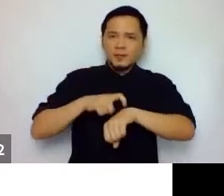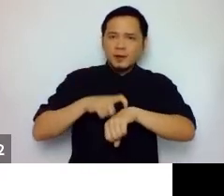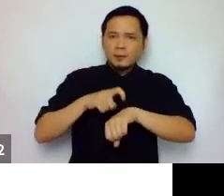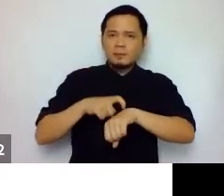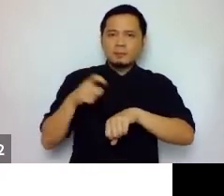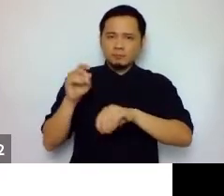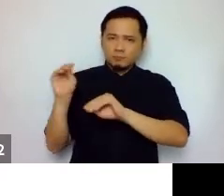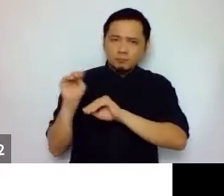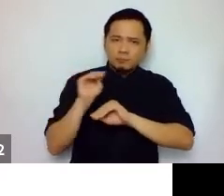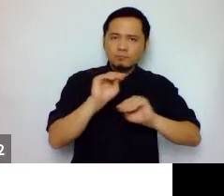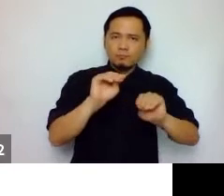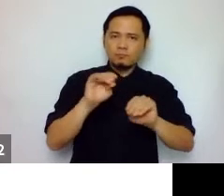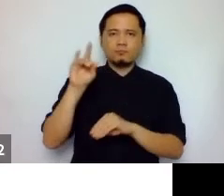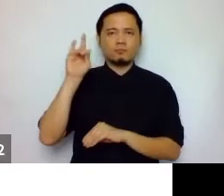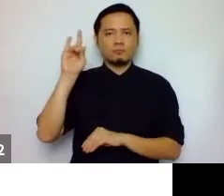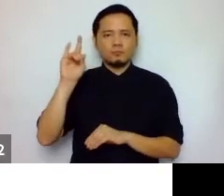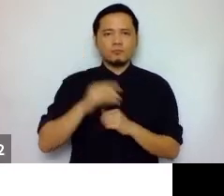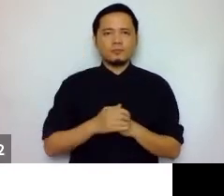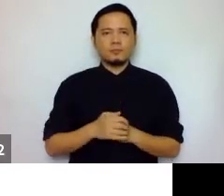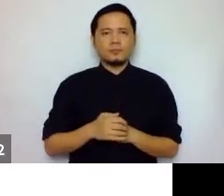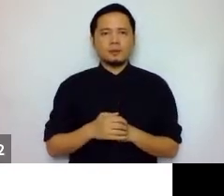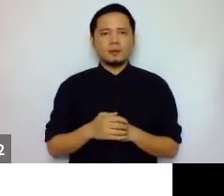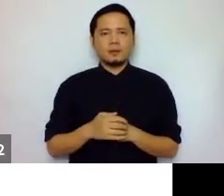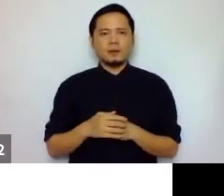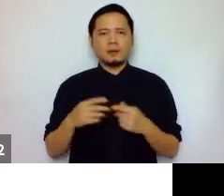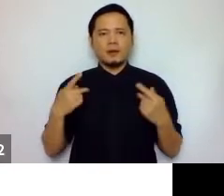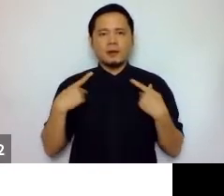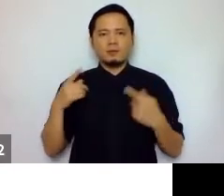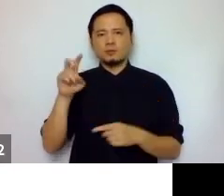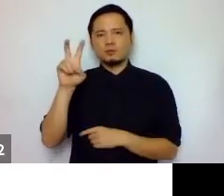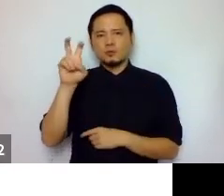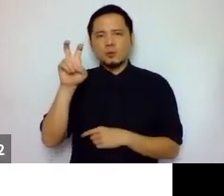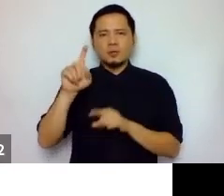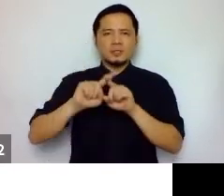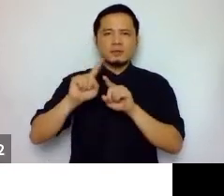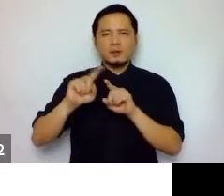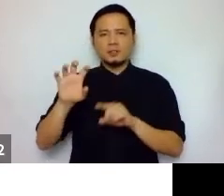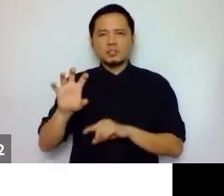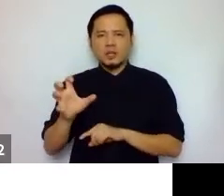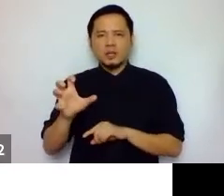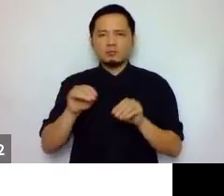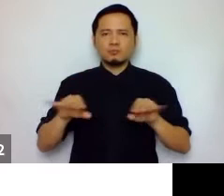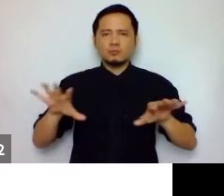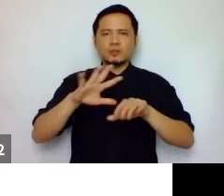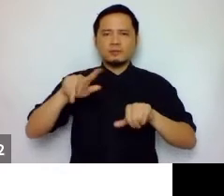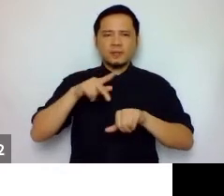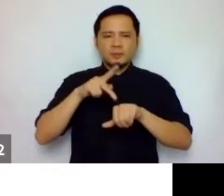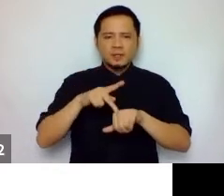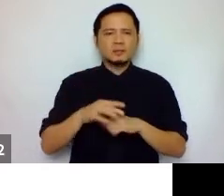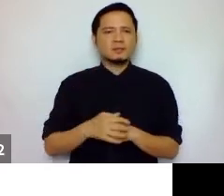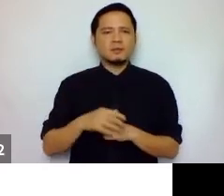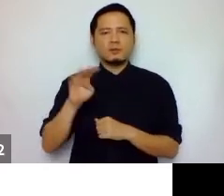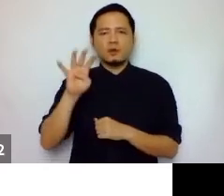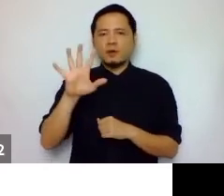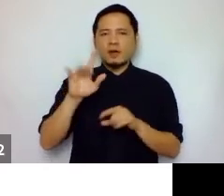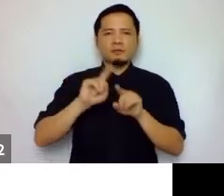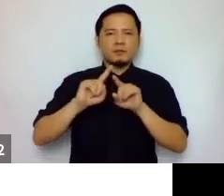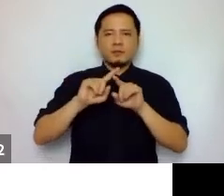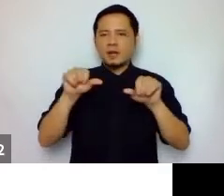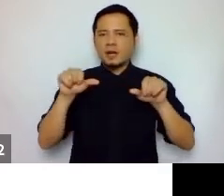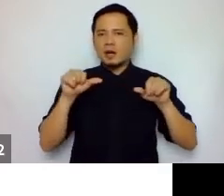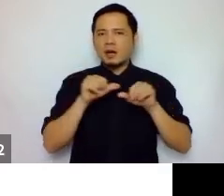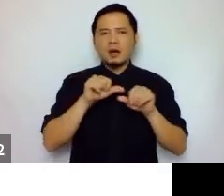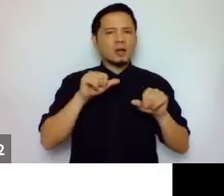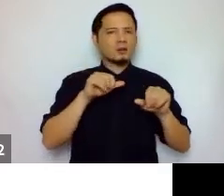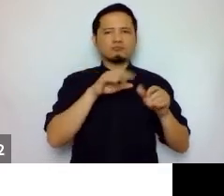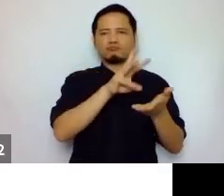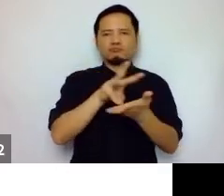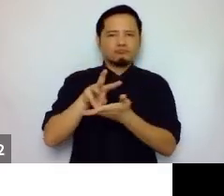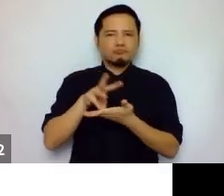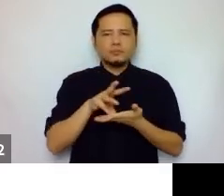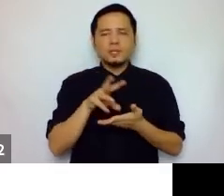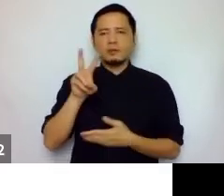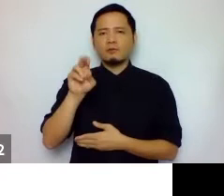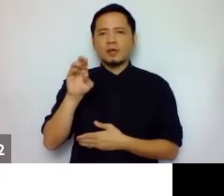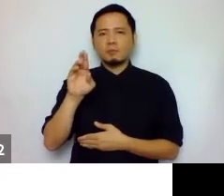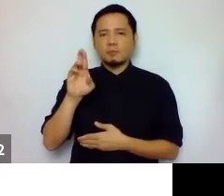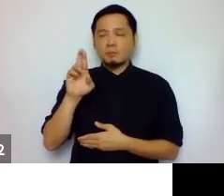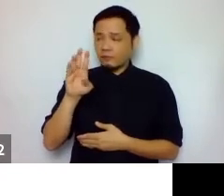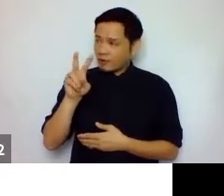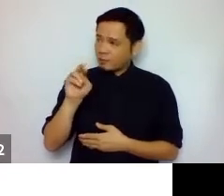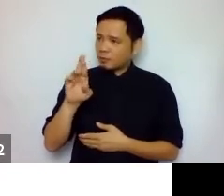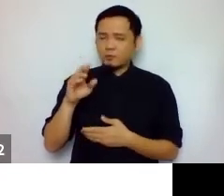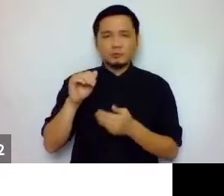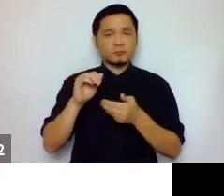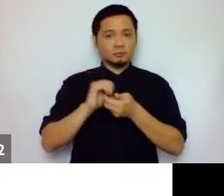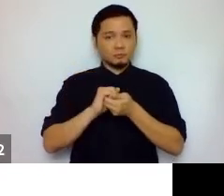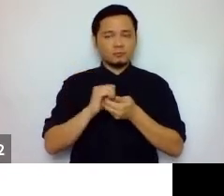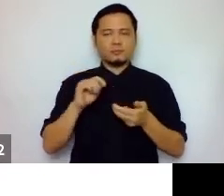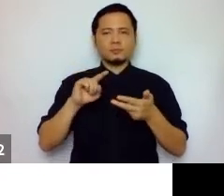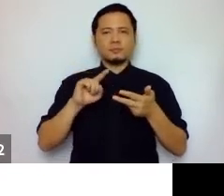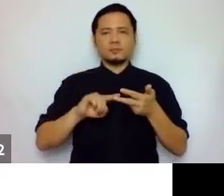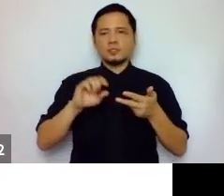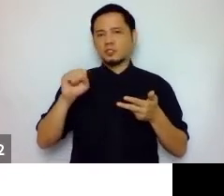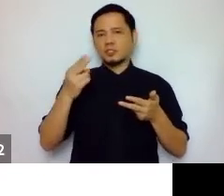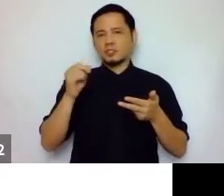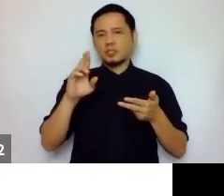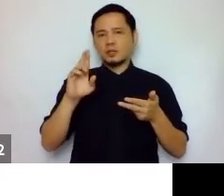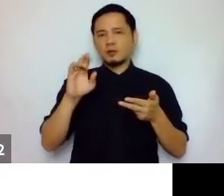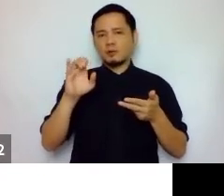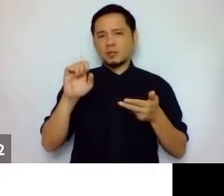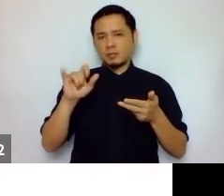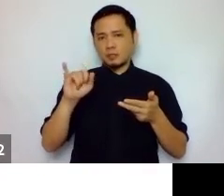KBP has 200 stations nationwide, Outdoor Advertising Association of the Philippines 45 sites. We’re working again with Viber and our new partner is ShareIt which is an app sharing platform.